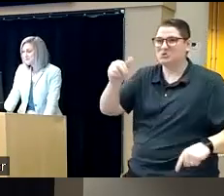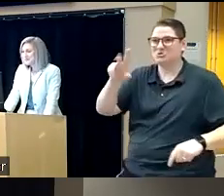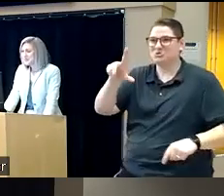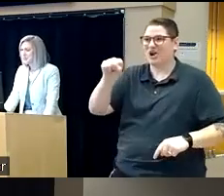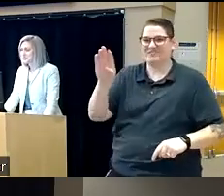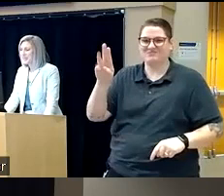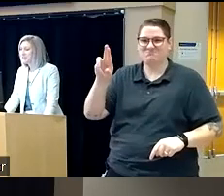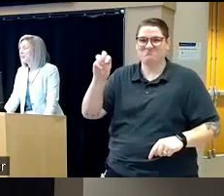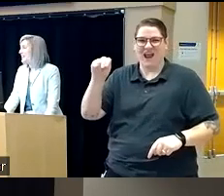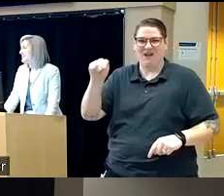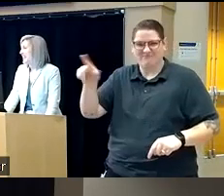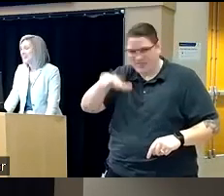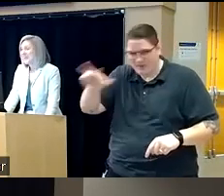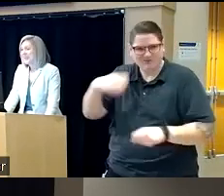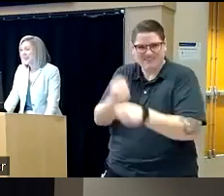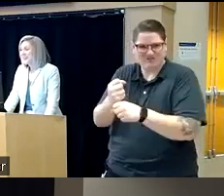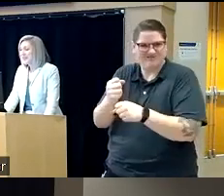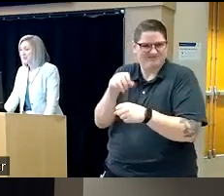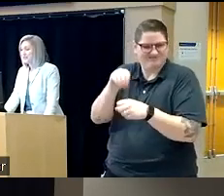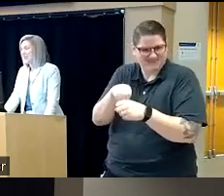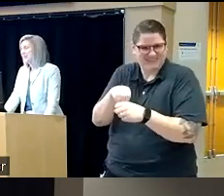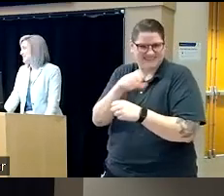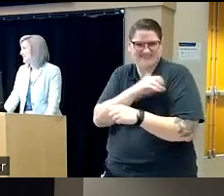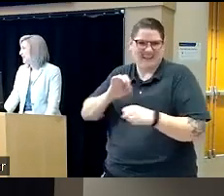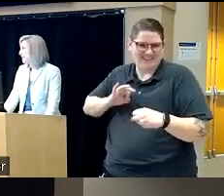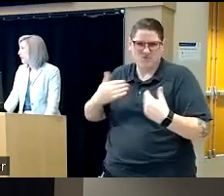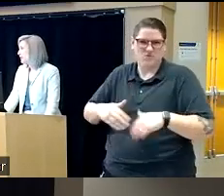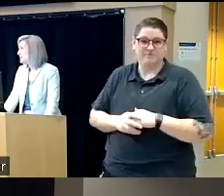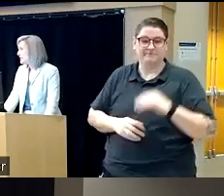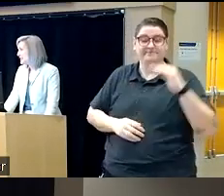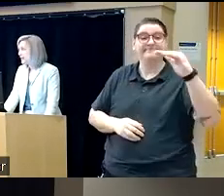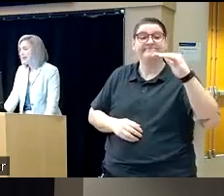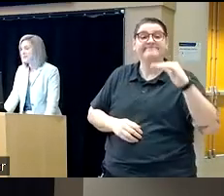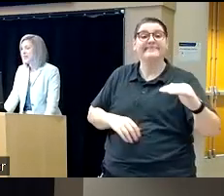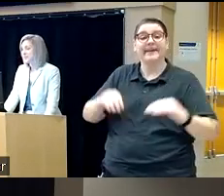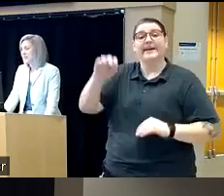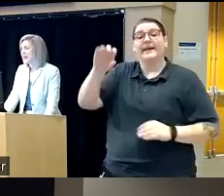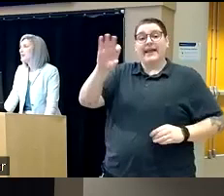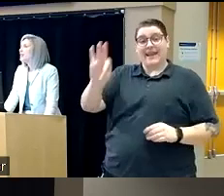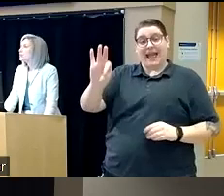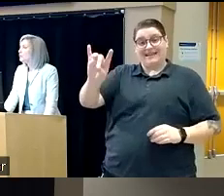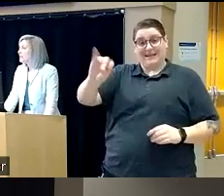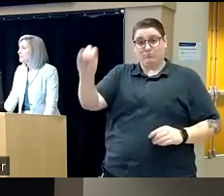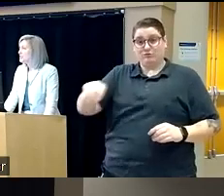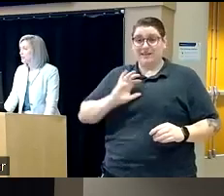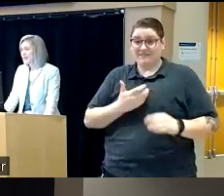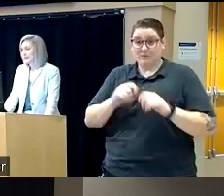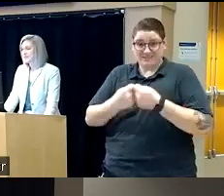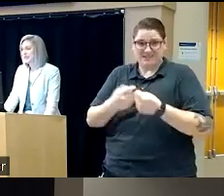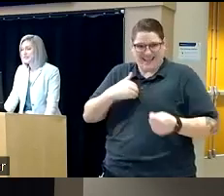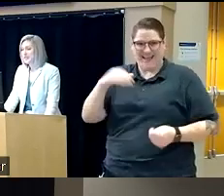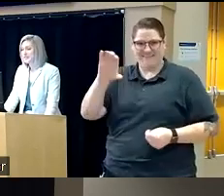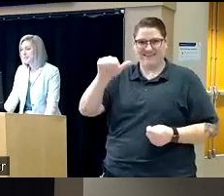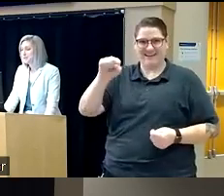um percent of our case act 98 of our team has a case act there's one individual that has a k-sac